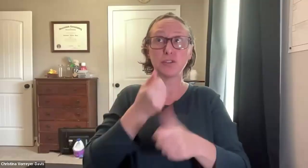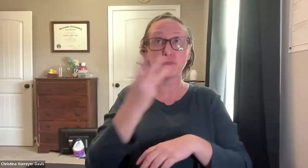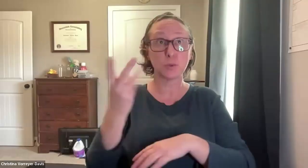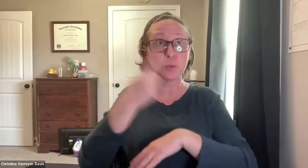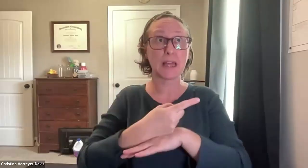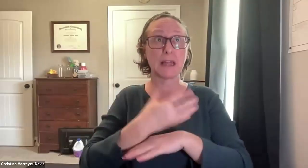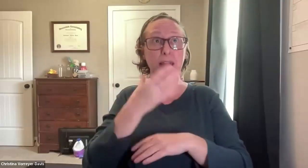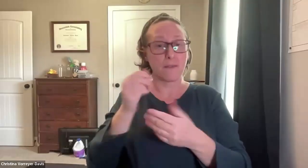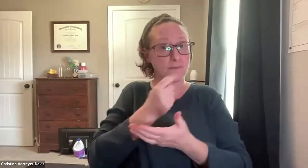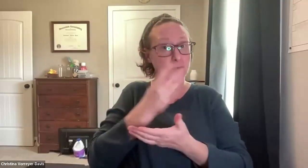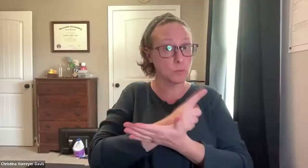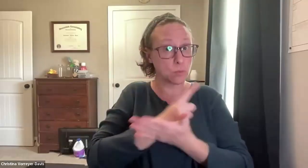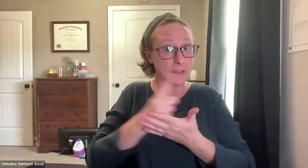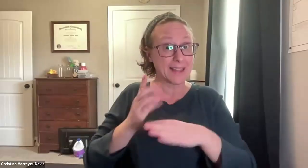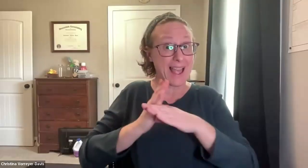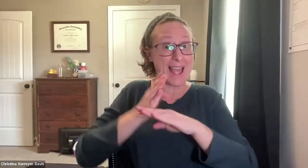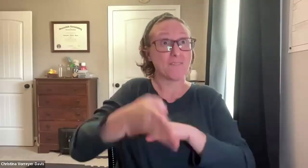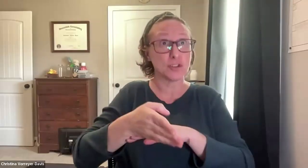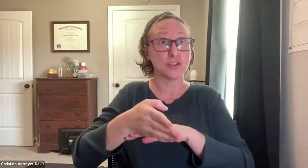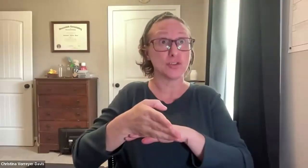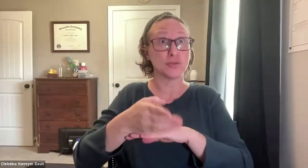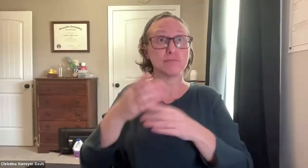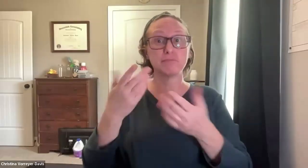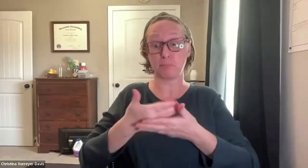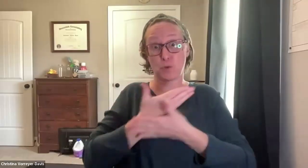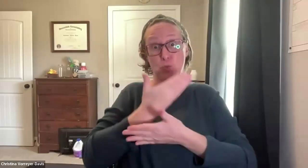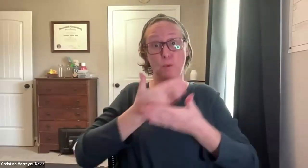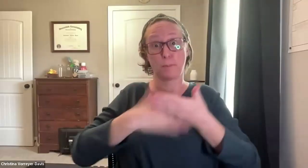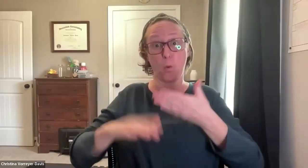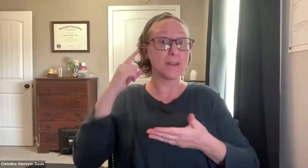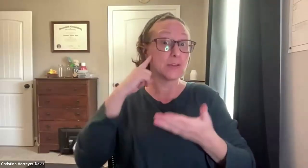a family meets during the first few days and weeks